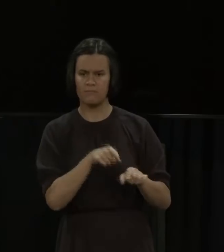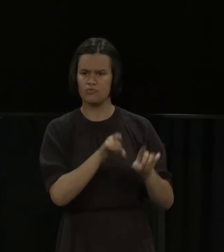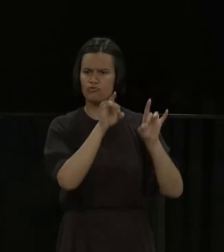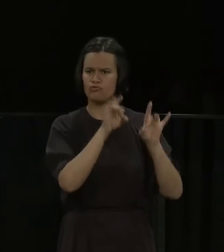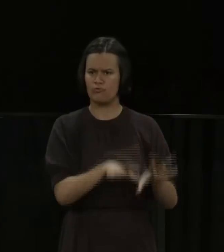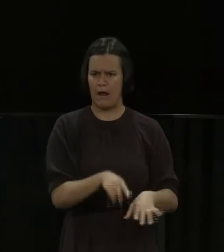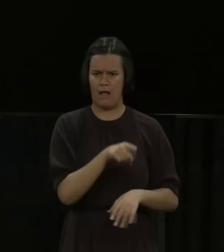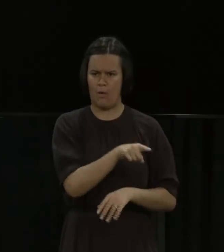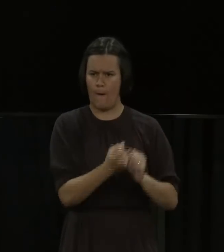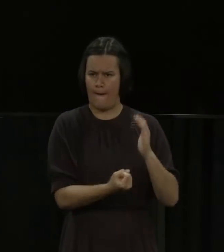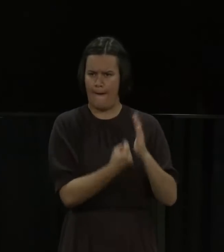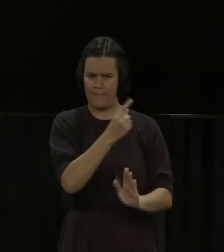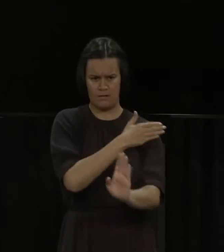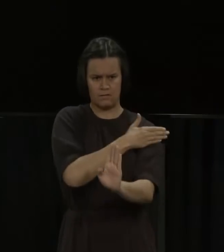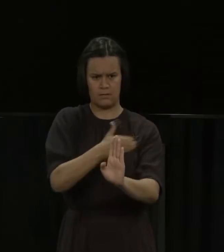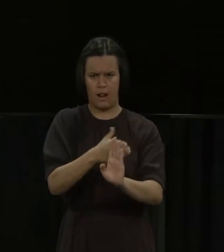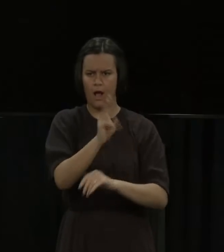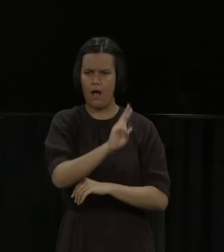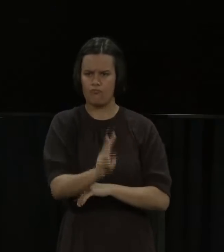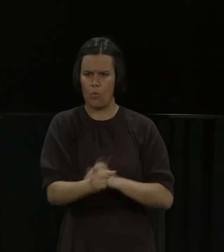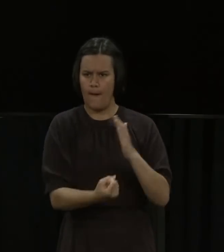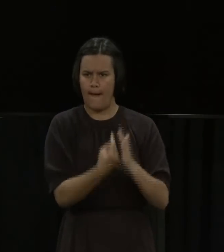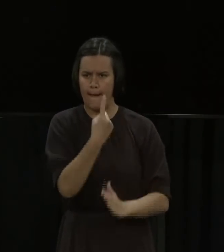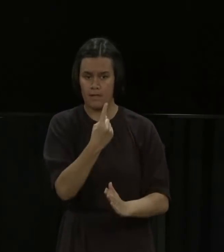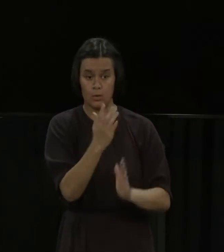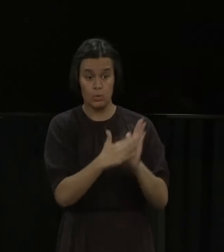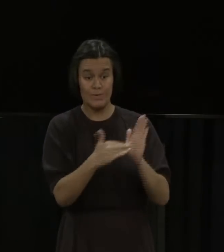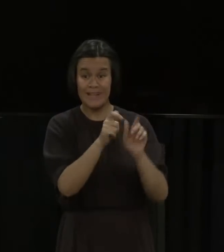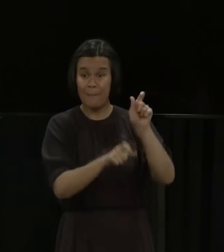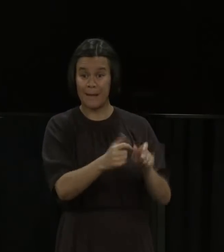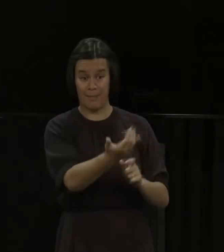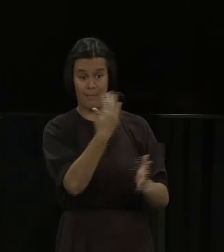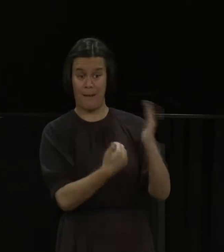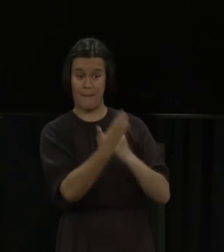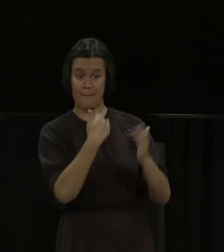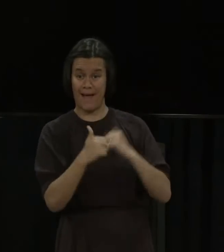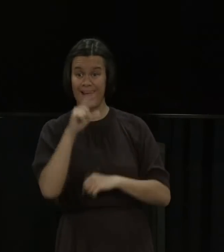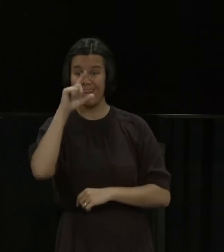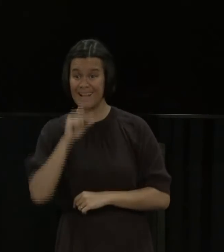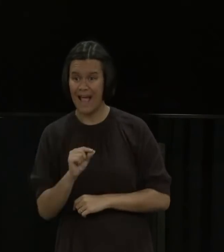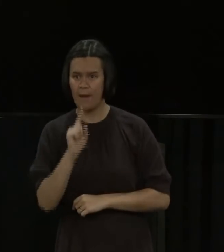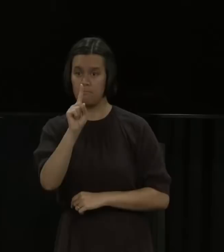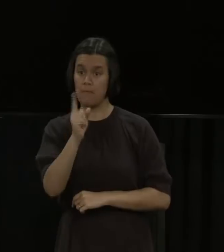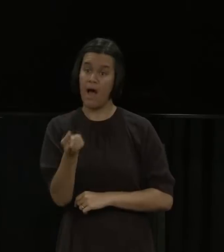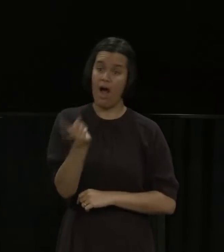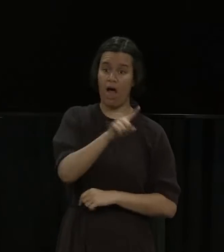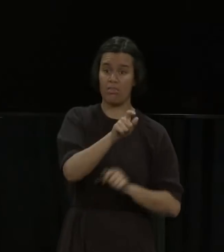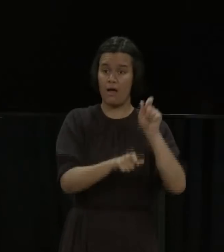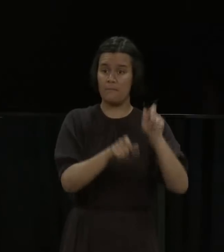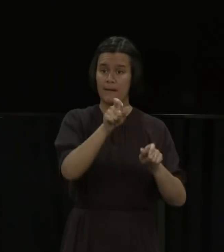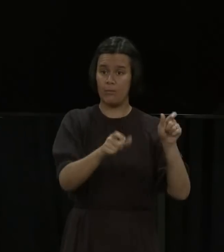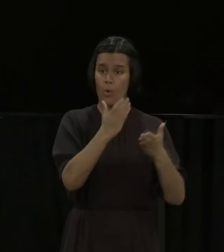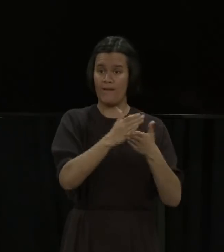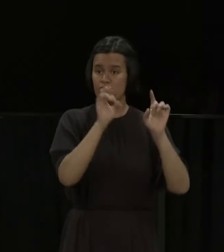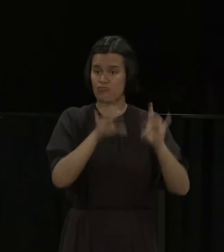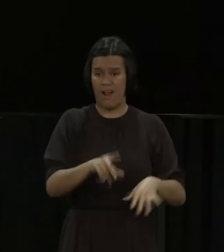for foreign nationals, does that include Australia? Australians travelling here are